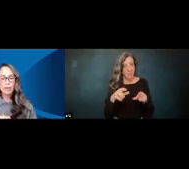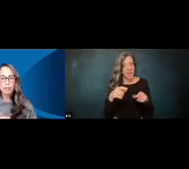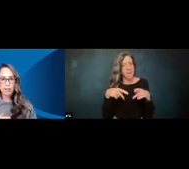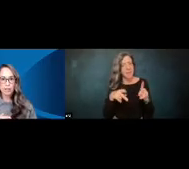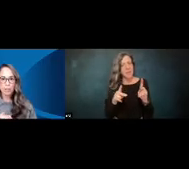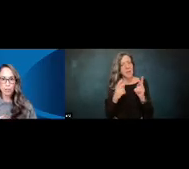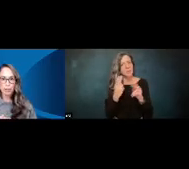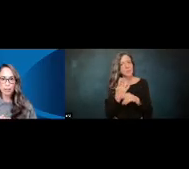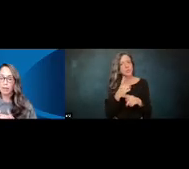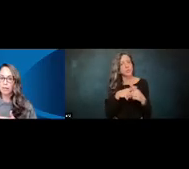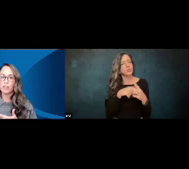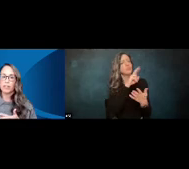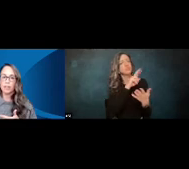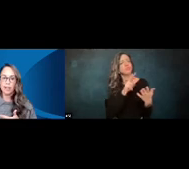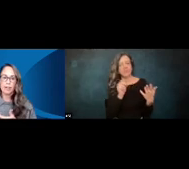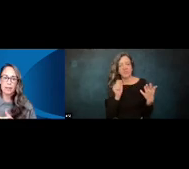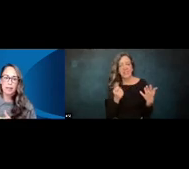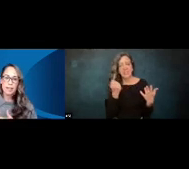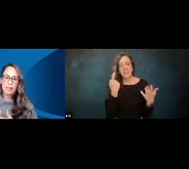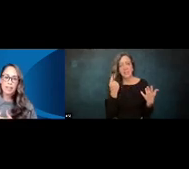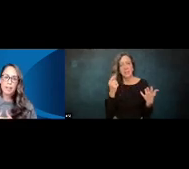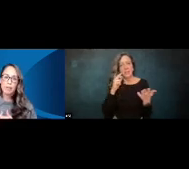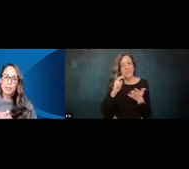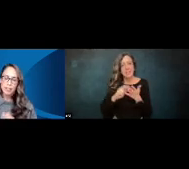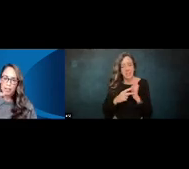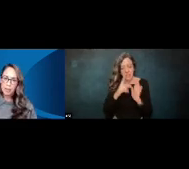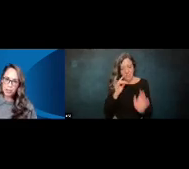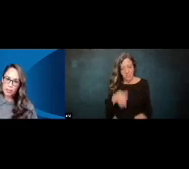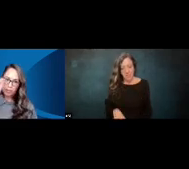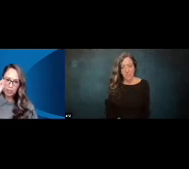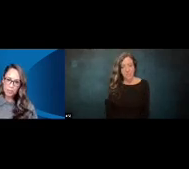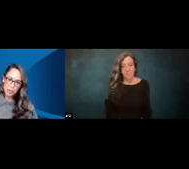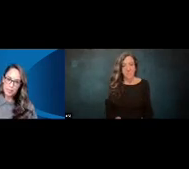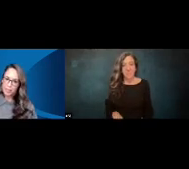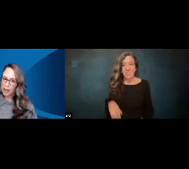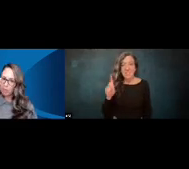quickly understand the purpose of each indicator. The date range, as I mentioned, is also noted at